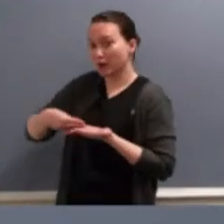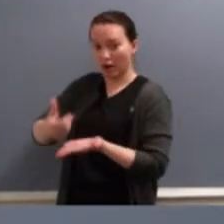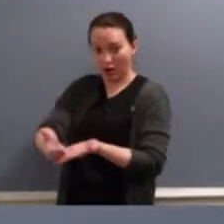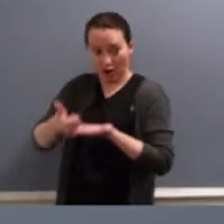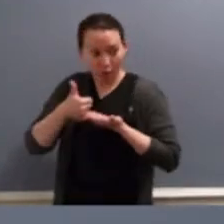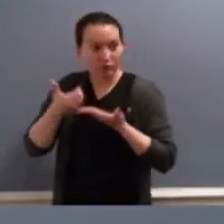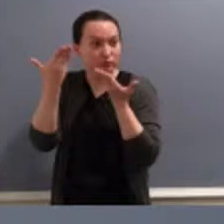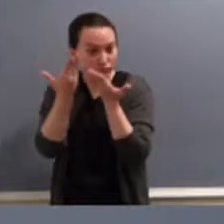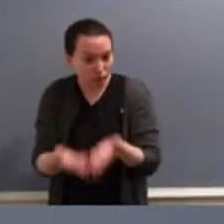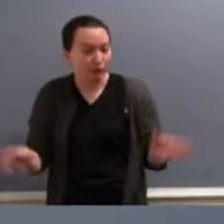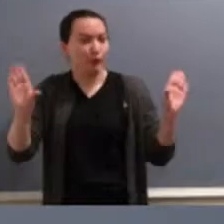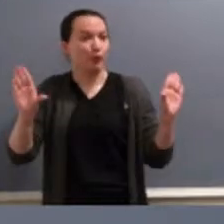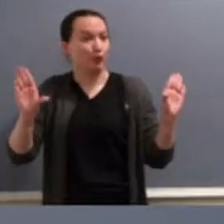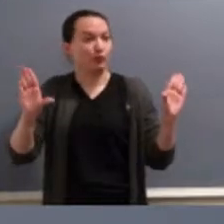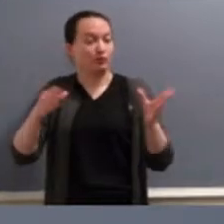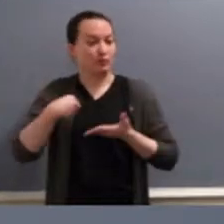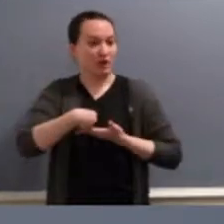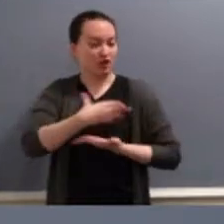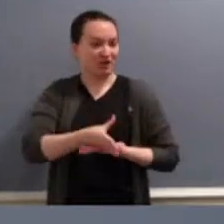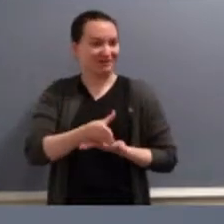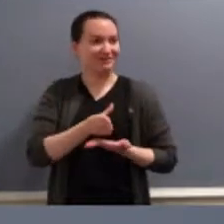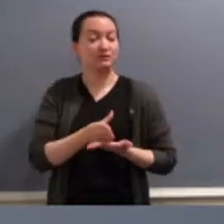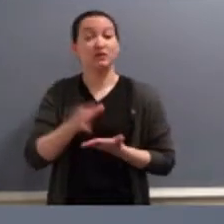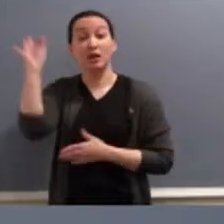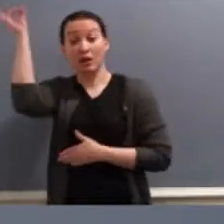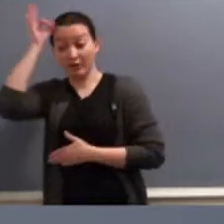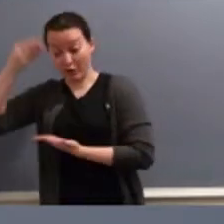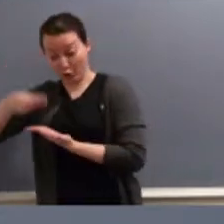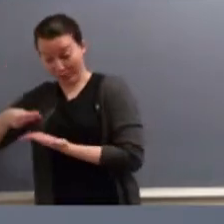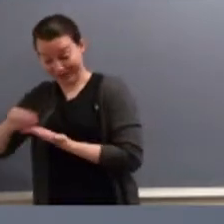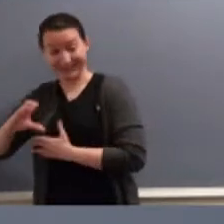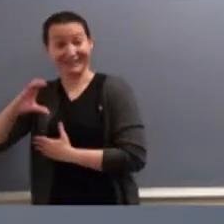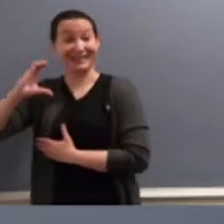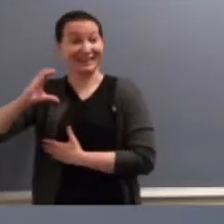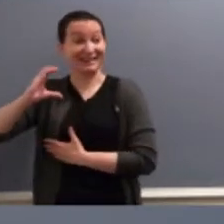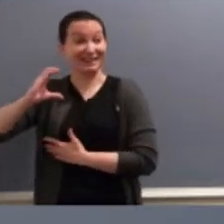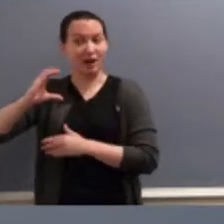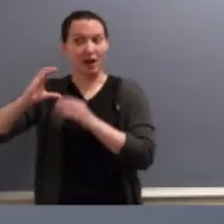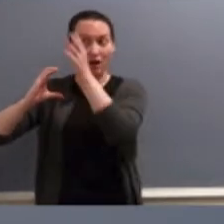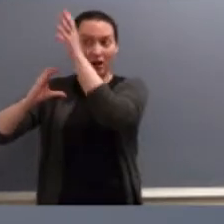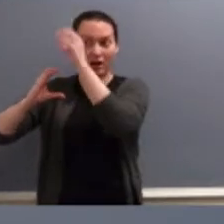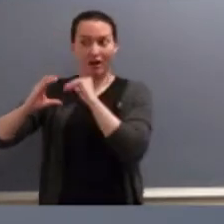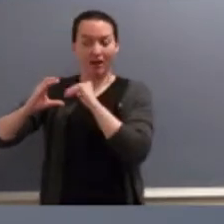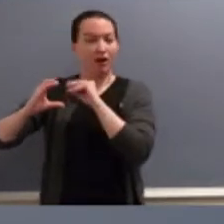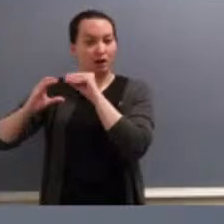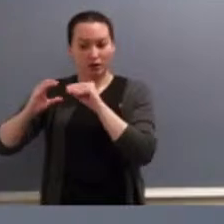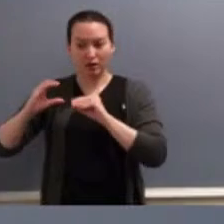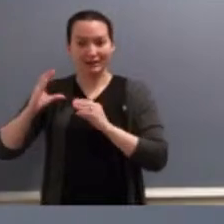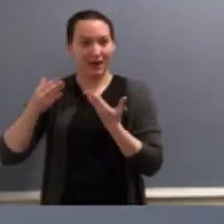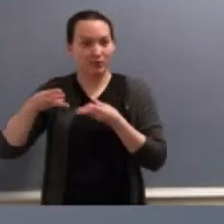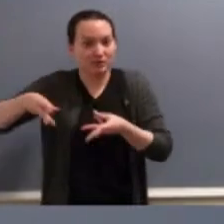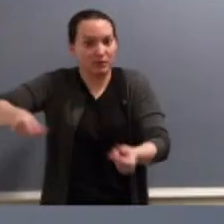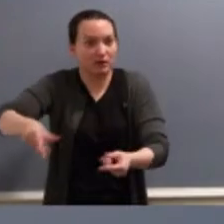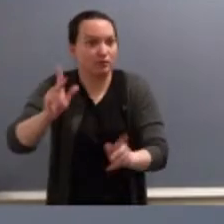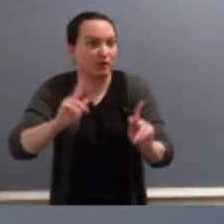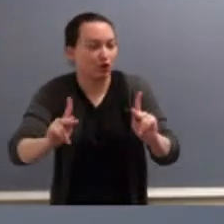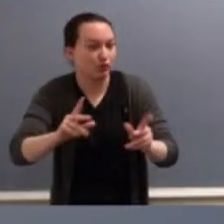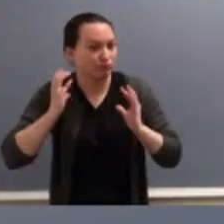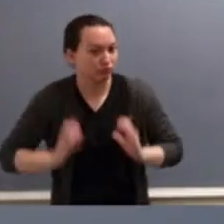overall budget because those federal dollars that we were able to get out to citizens of Hamilton